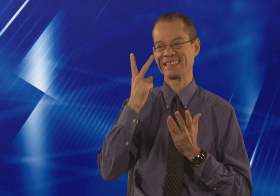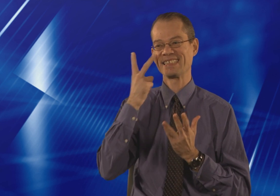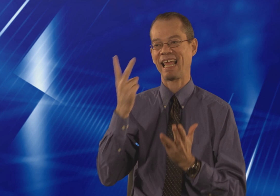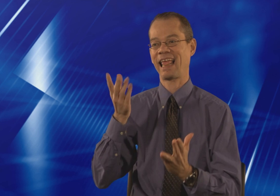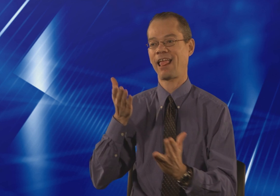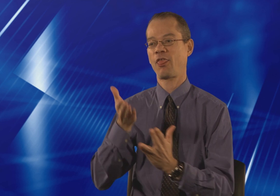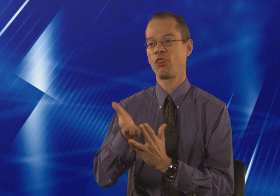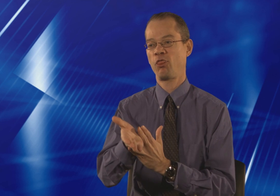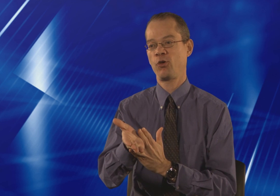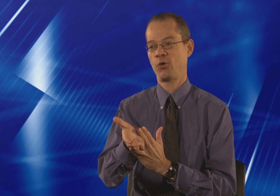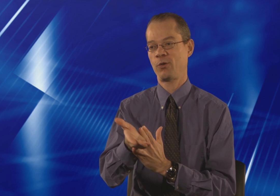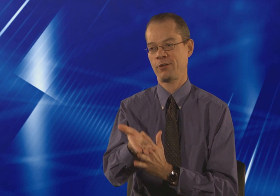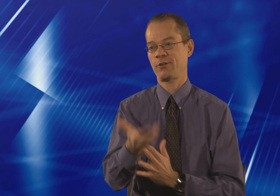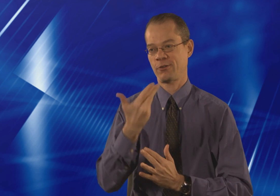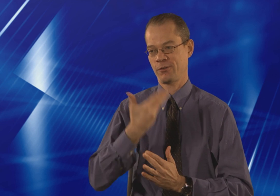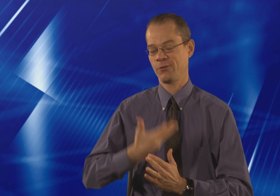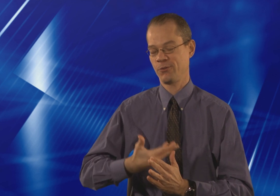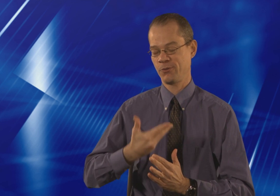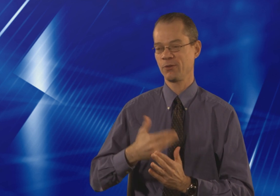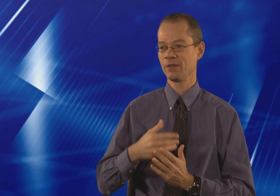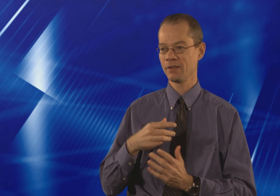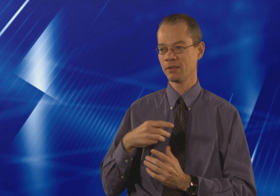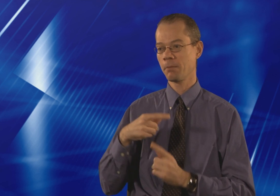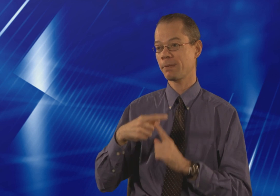They will see right through that.